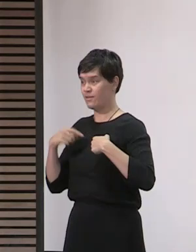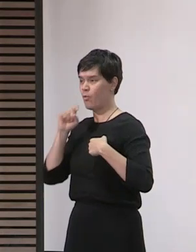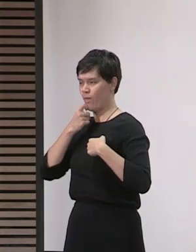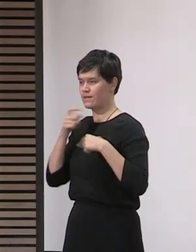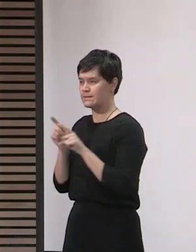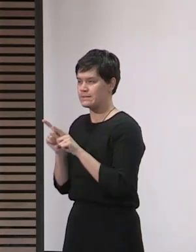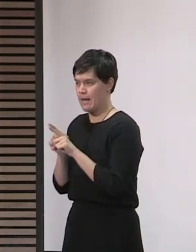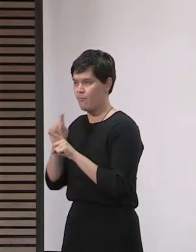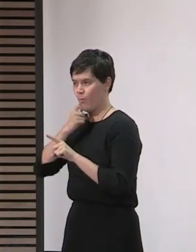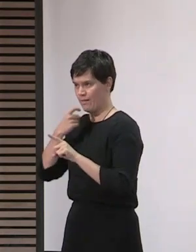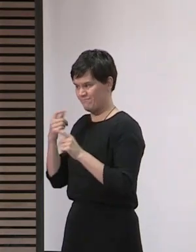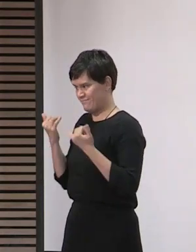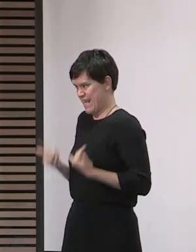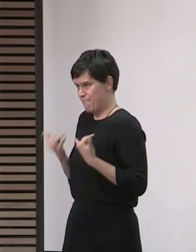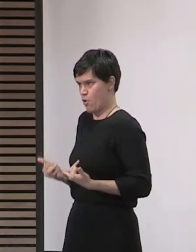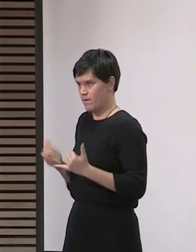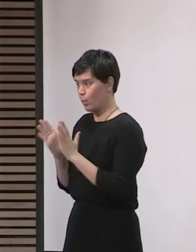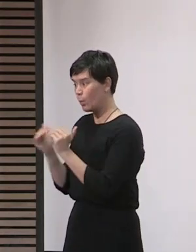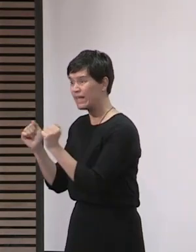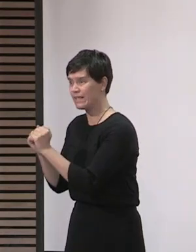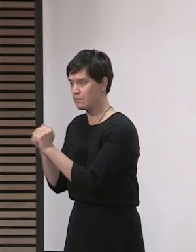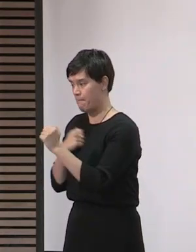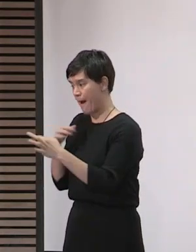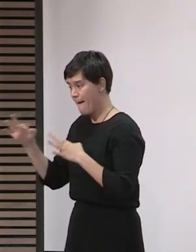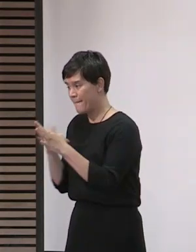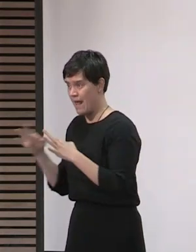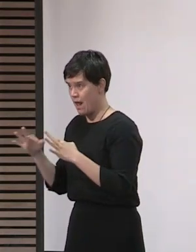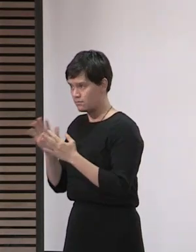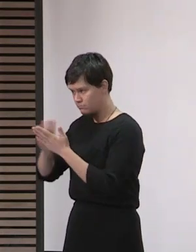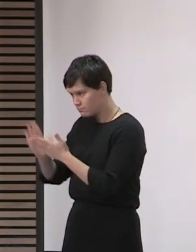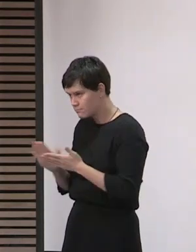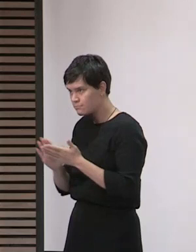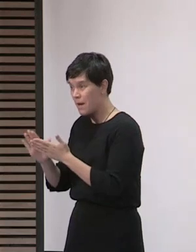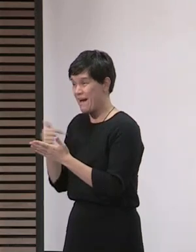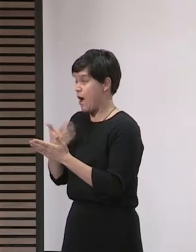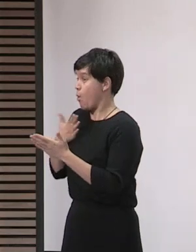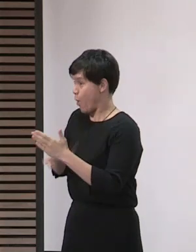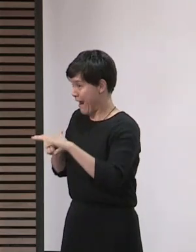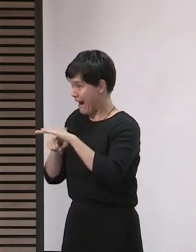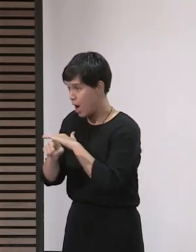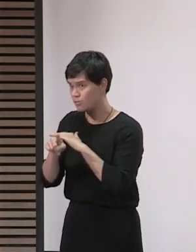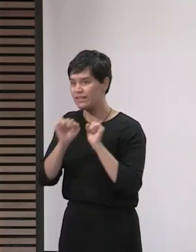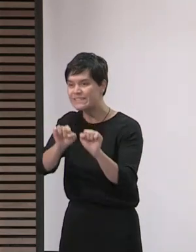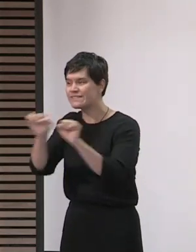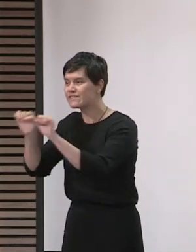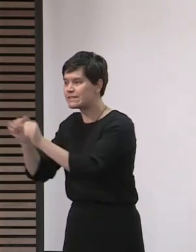tourism operators by booking a visit to our own incredible backyard. I'm still in the process of locking down my